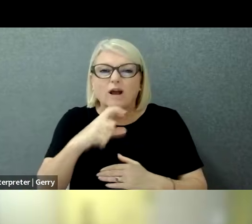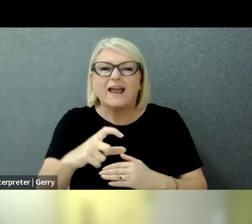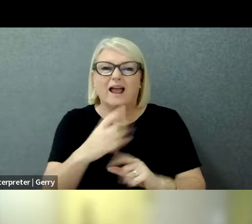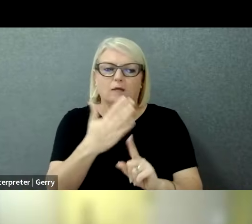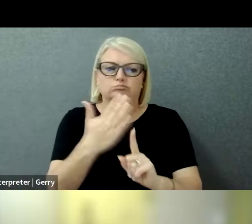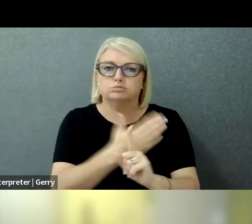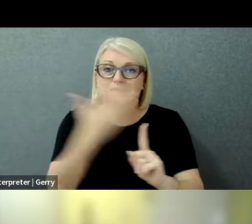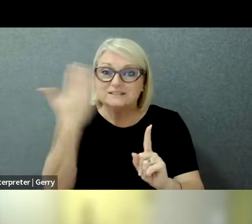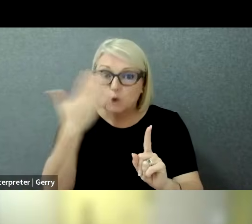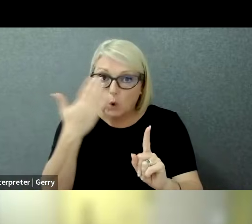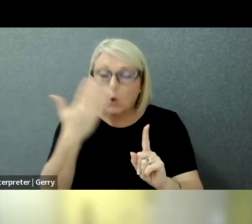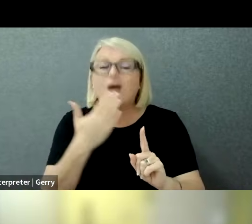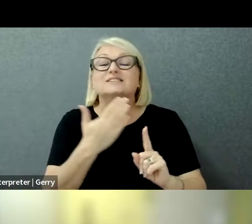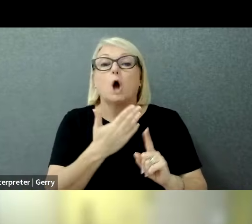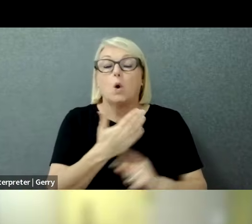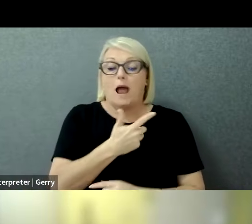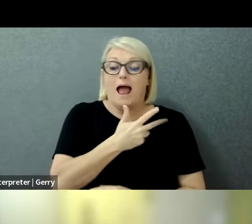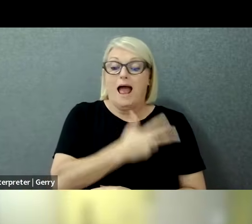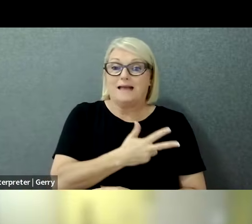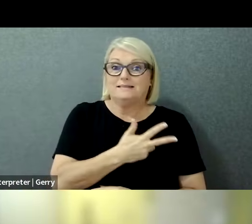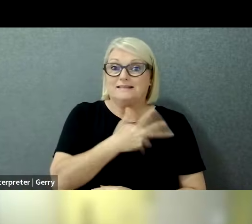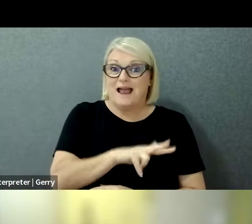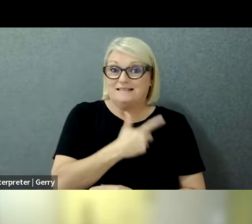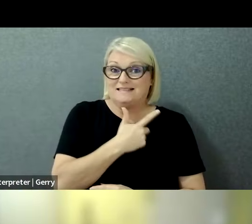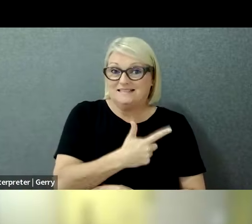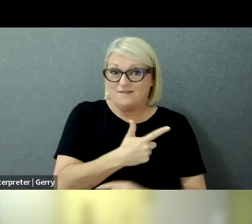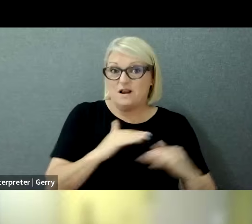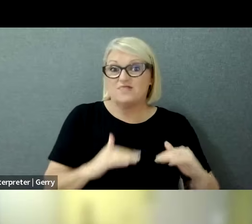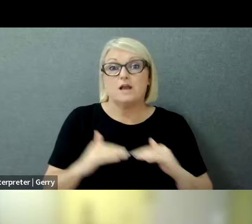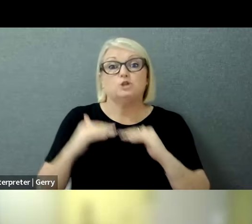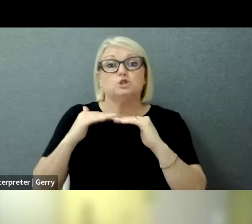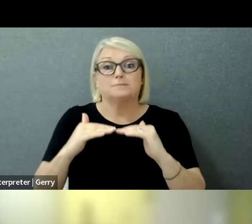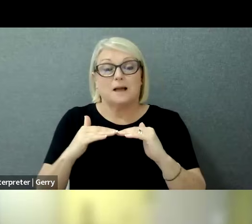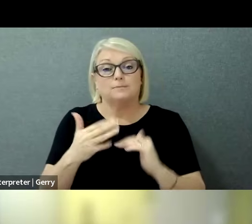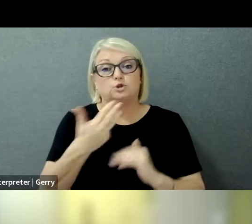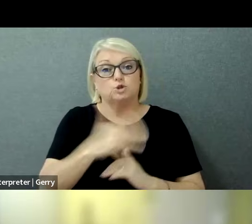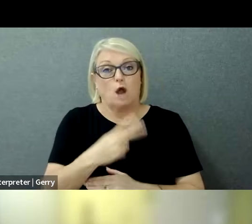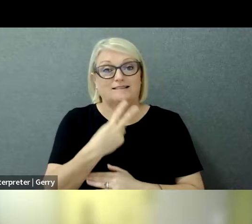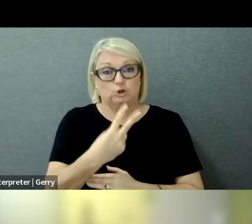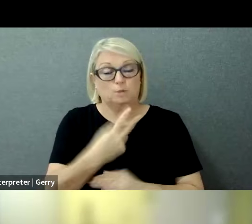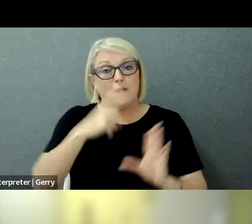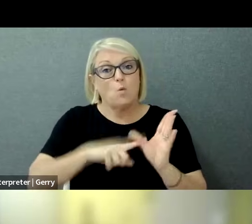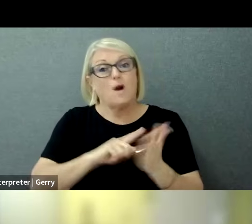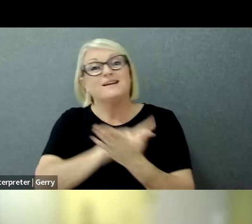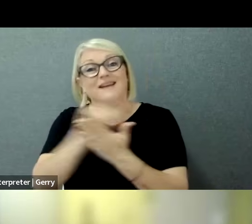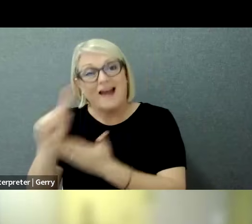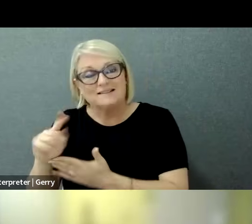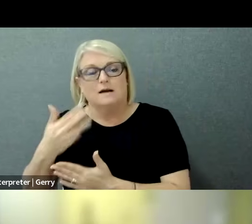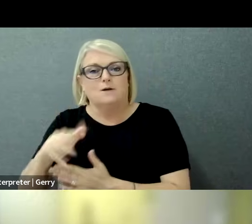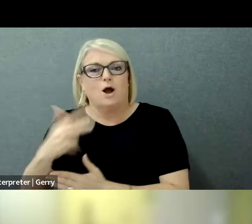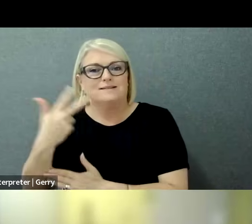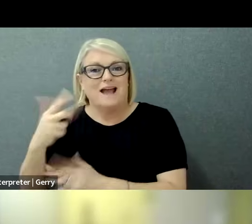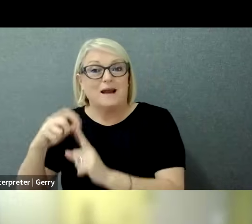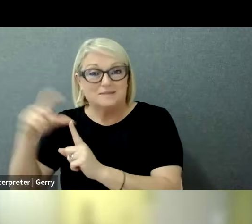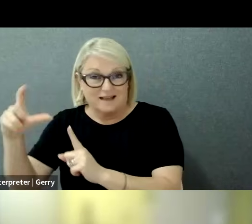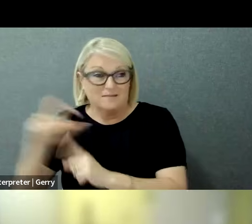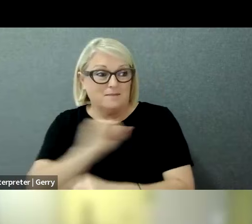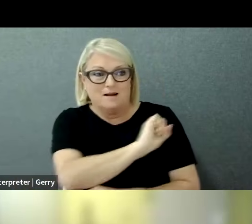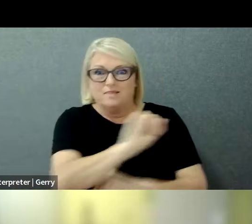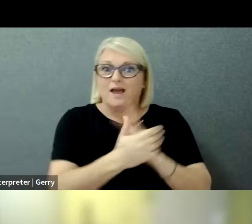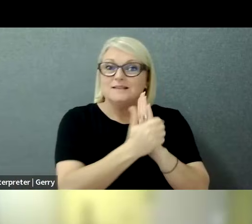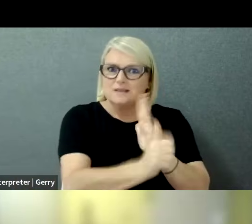looking at 87%, at exit 92% and one year on 98%. So it was a really huge achievement. But what's